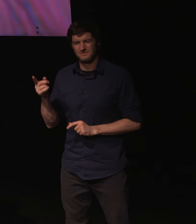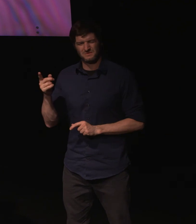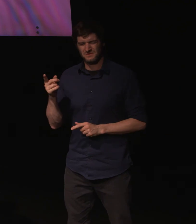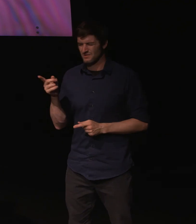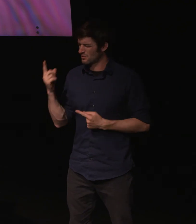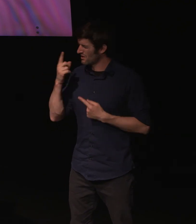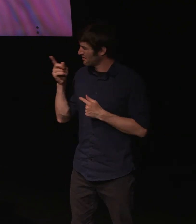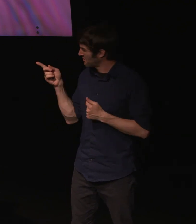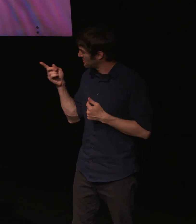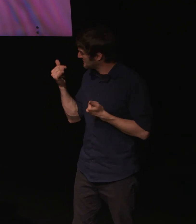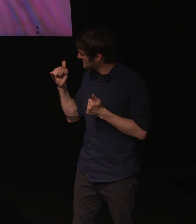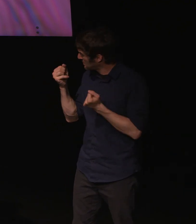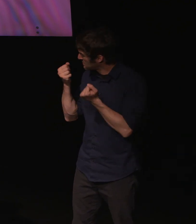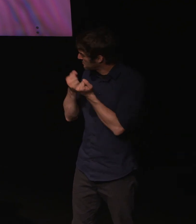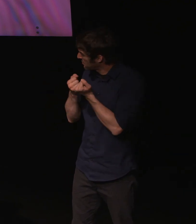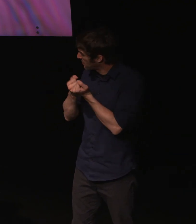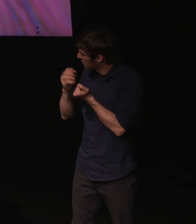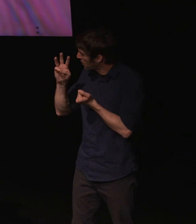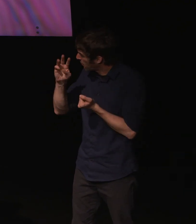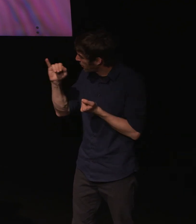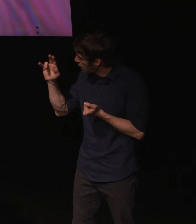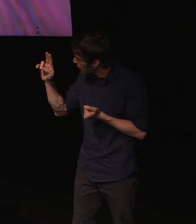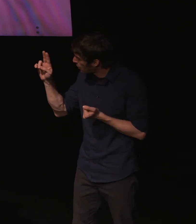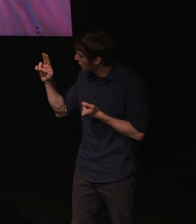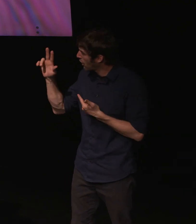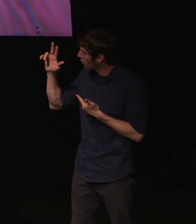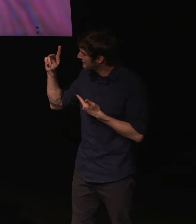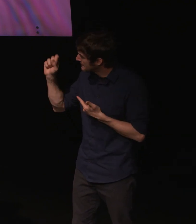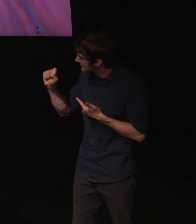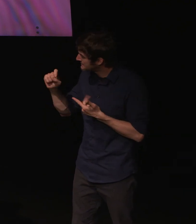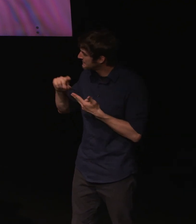Wii U, 3DS Beta, Linux, Windows Phone? Why?"